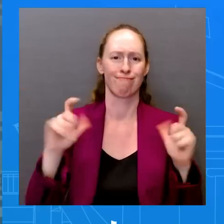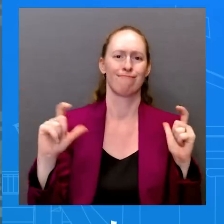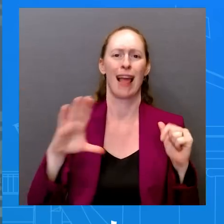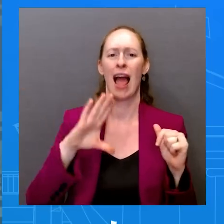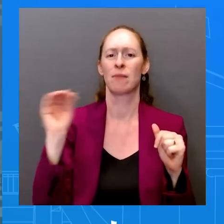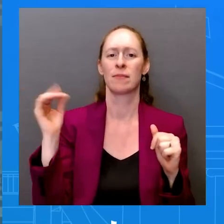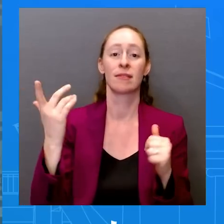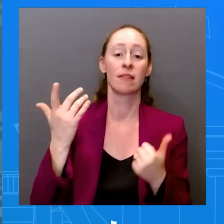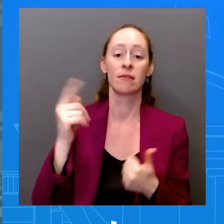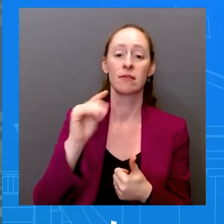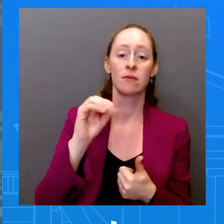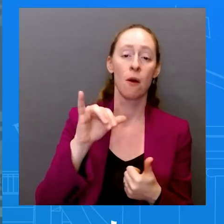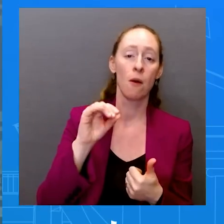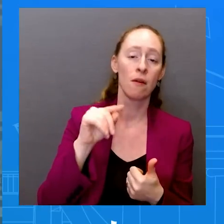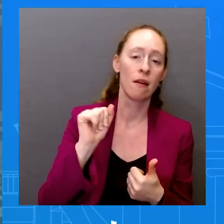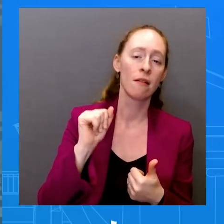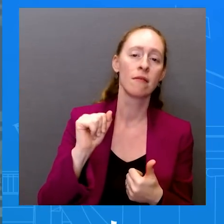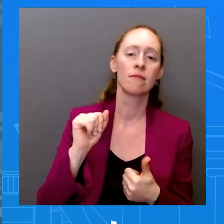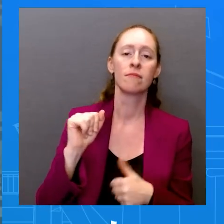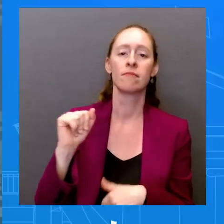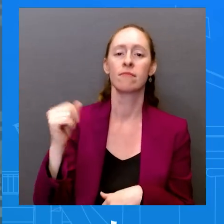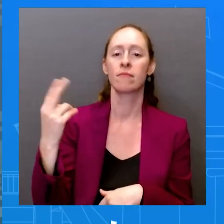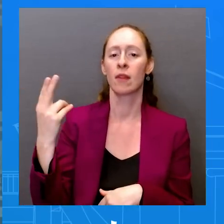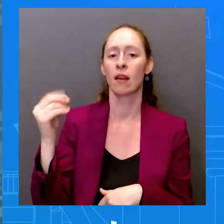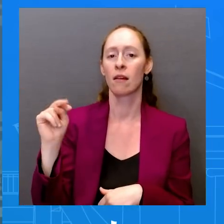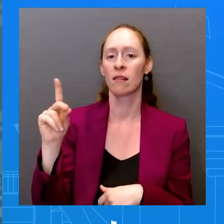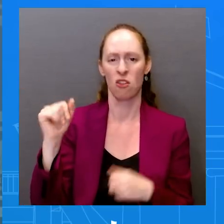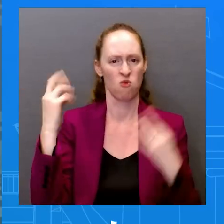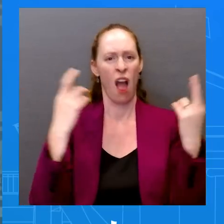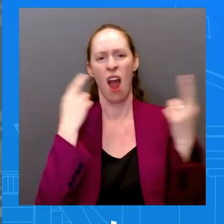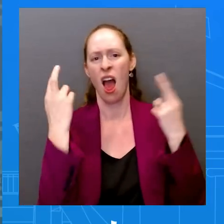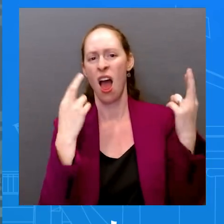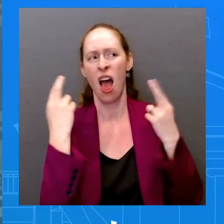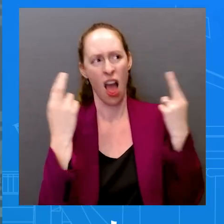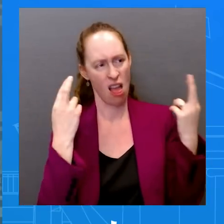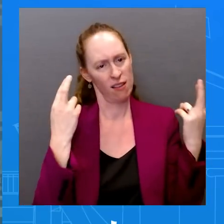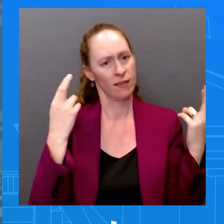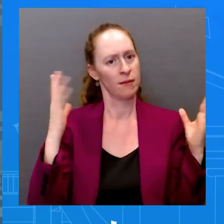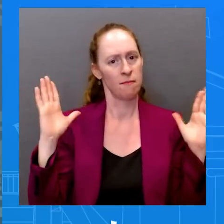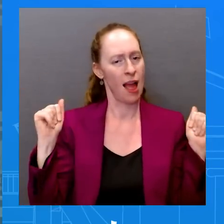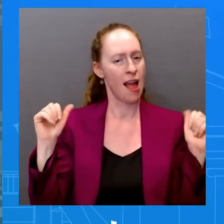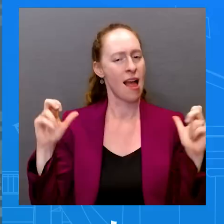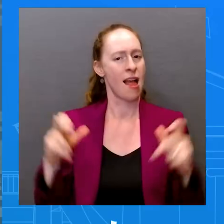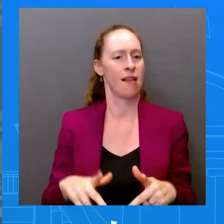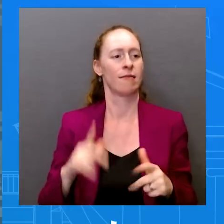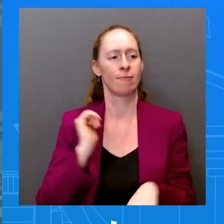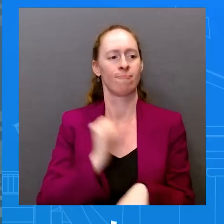When we make more in America, we strengthen our supply chains, bolster our economic and national security,